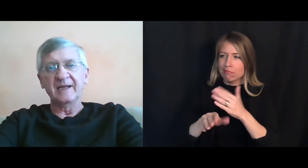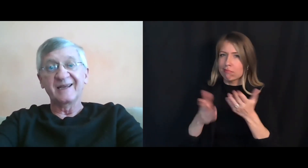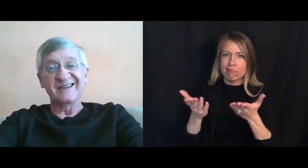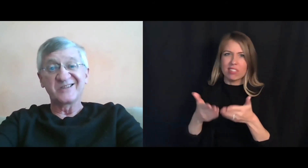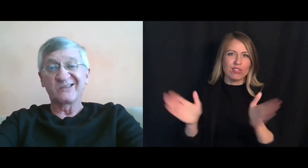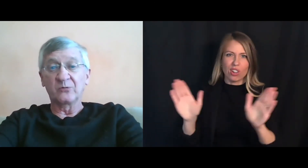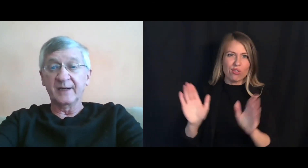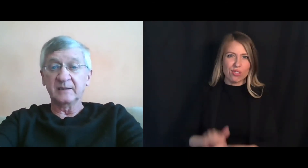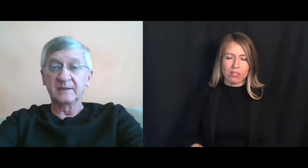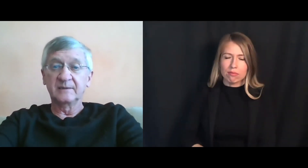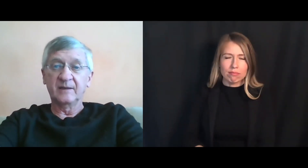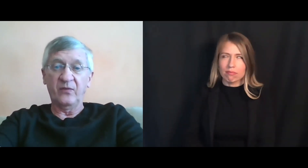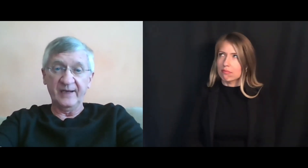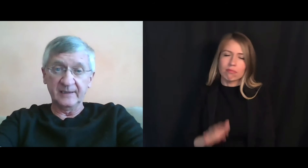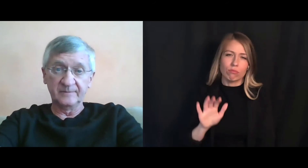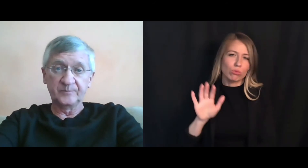and I think it's a great thing.